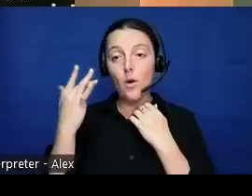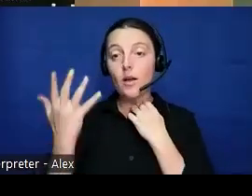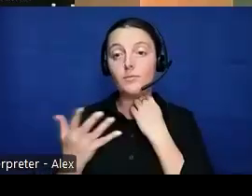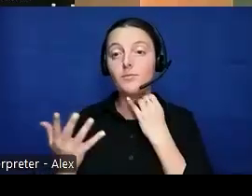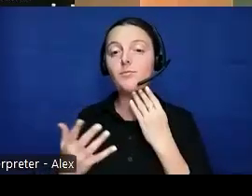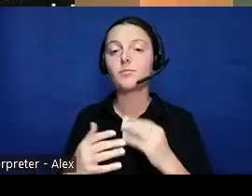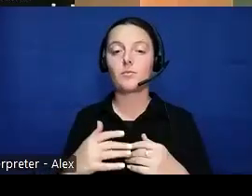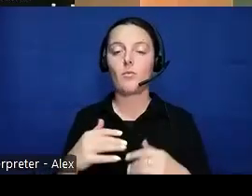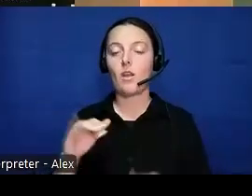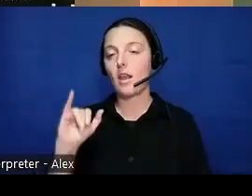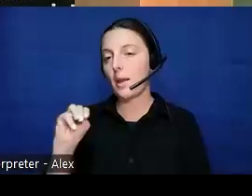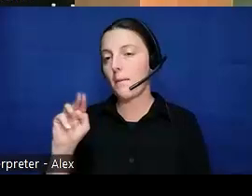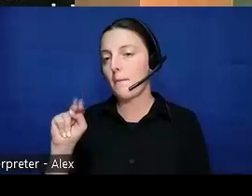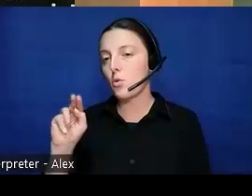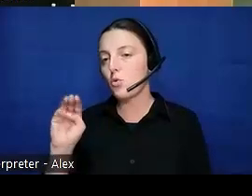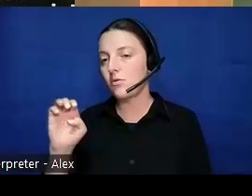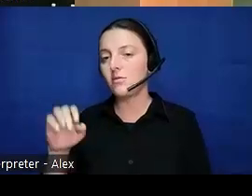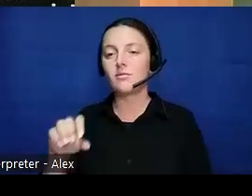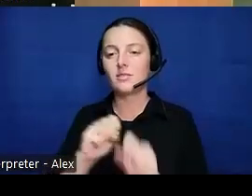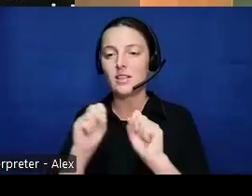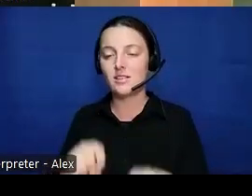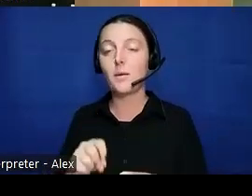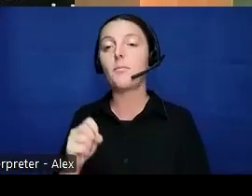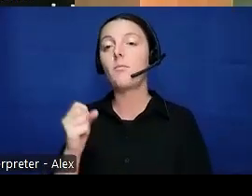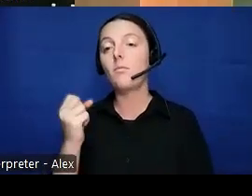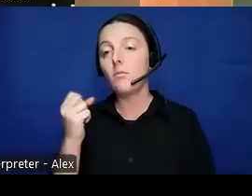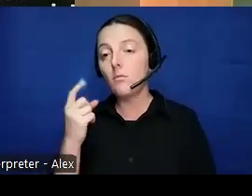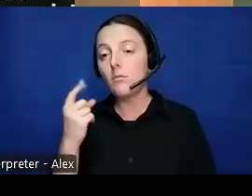So the immune system you if you might remember there's the innate immune immune system and the